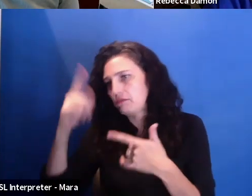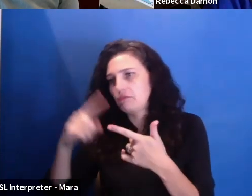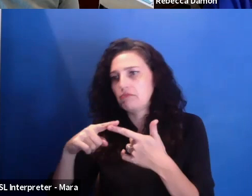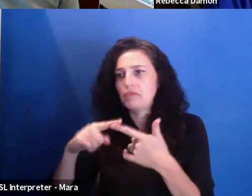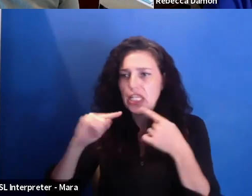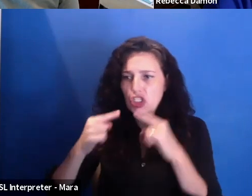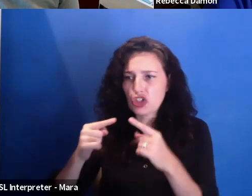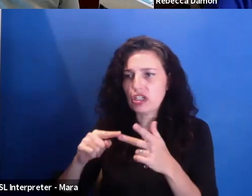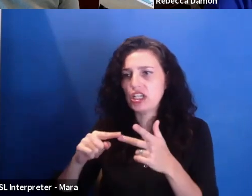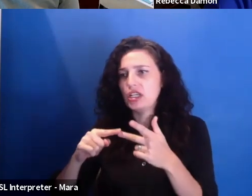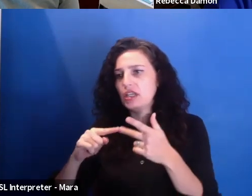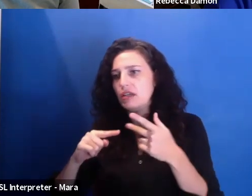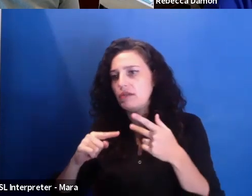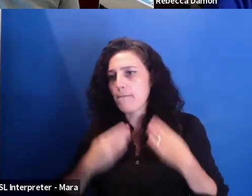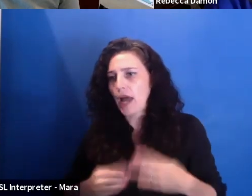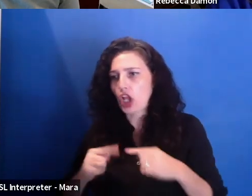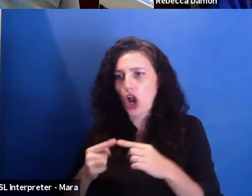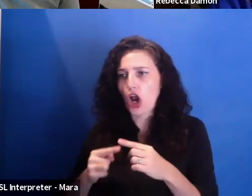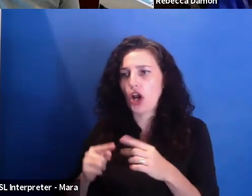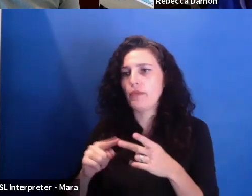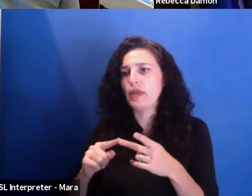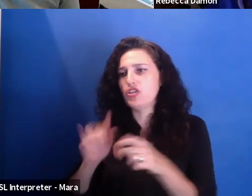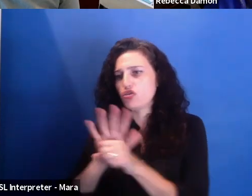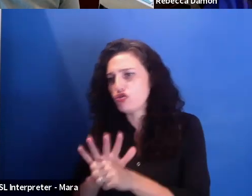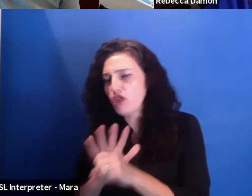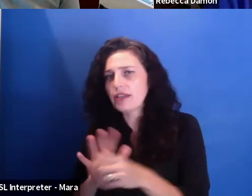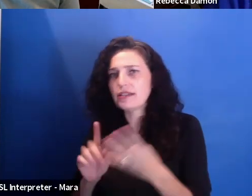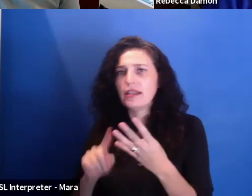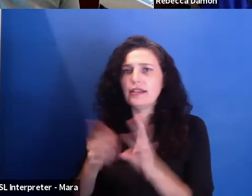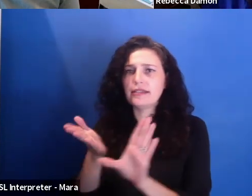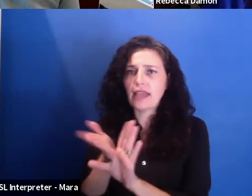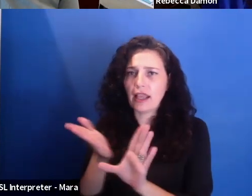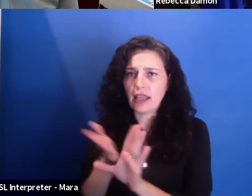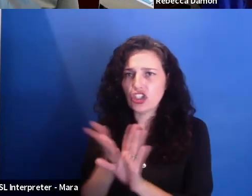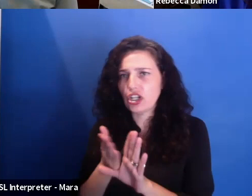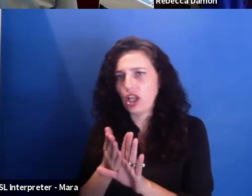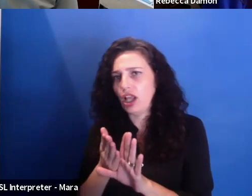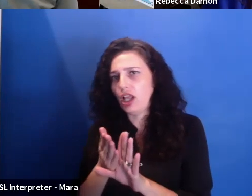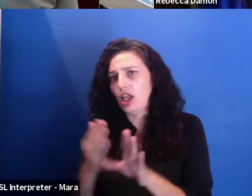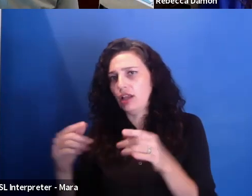emotional distress, and, and or psychological harm that the performer may suffer or incur as a direct result or indirect,